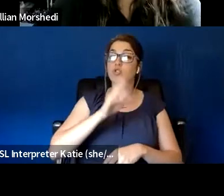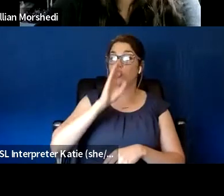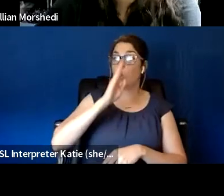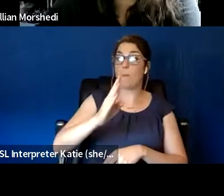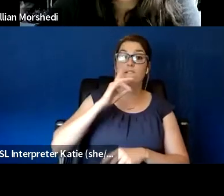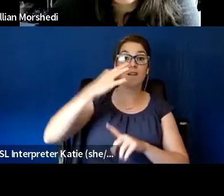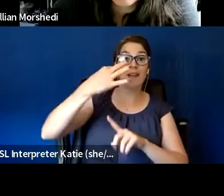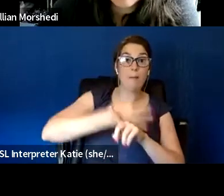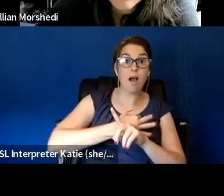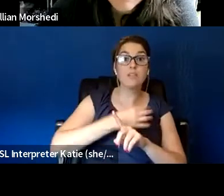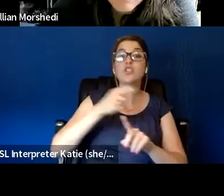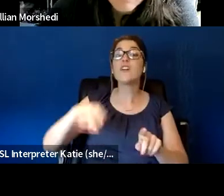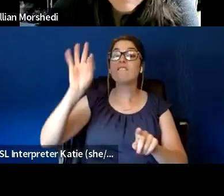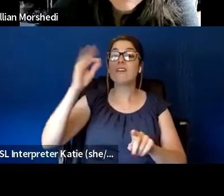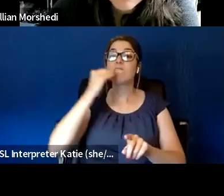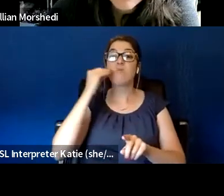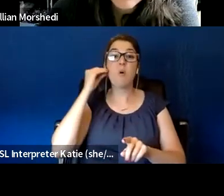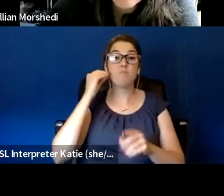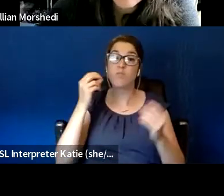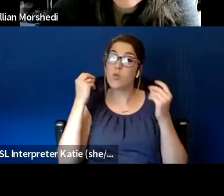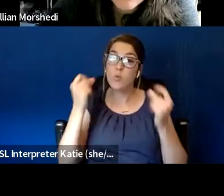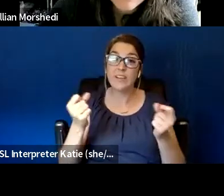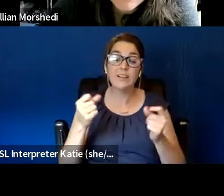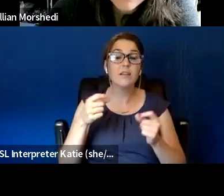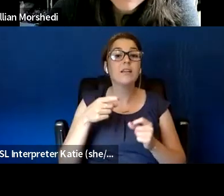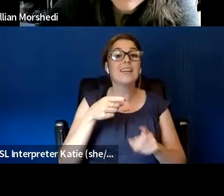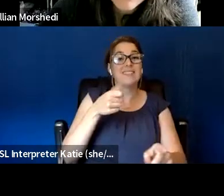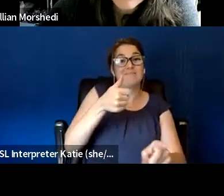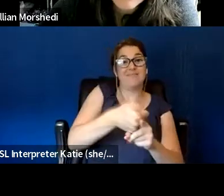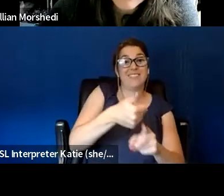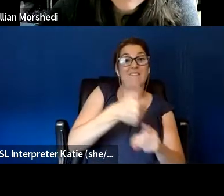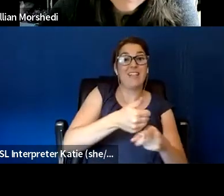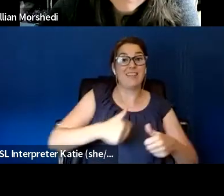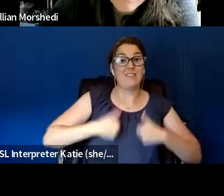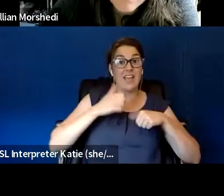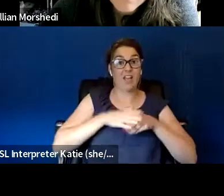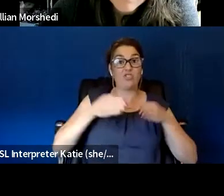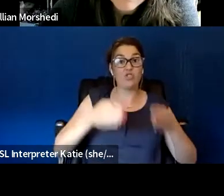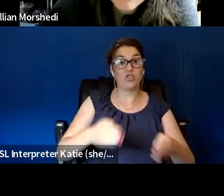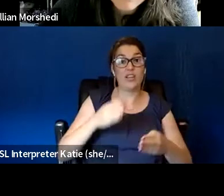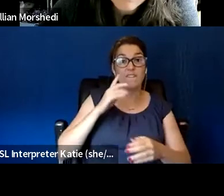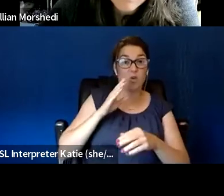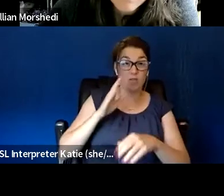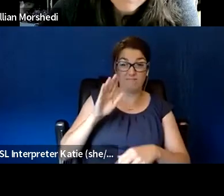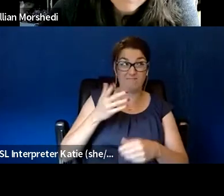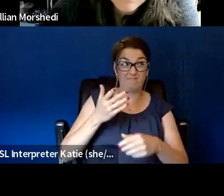And he had experienced homelessness for over 25 years. And so just letting people see that